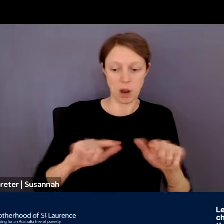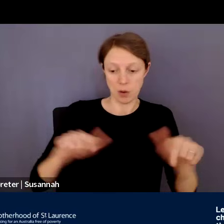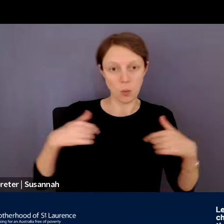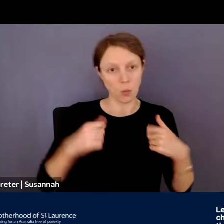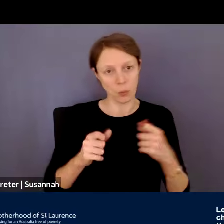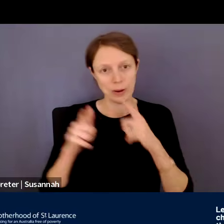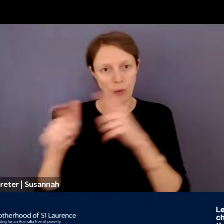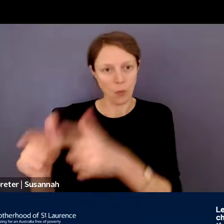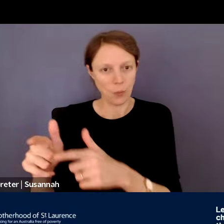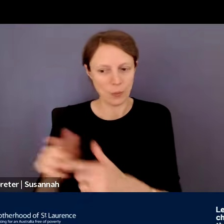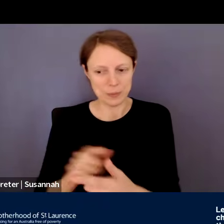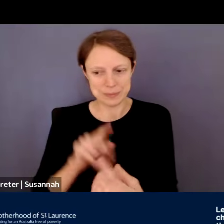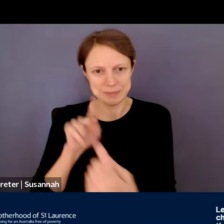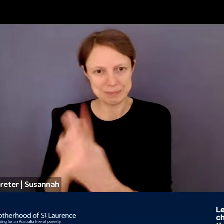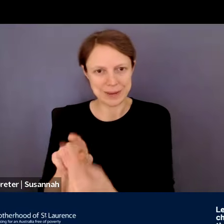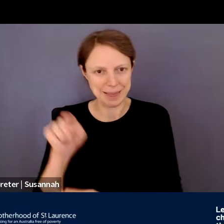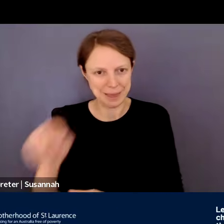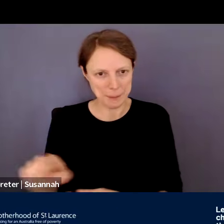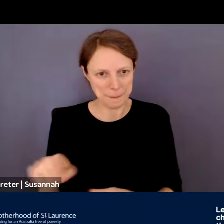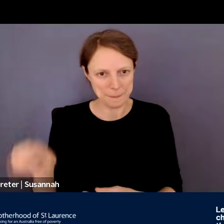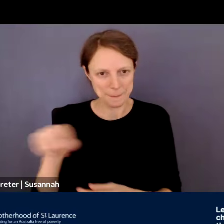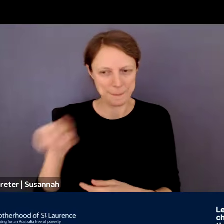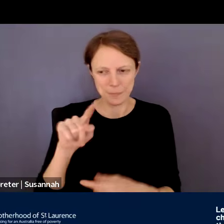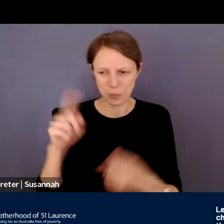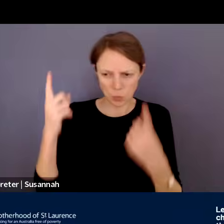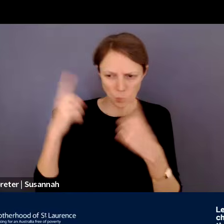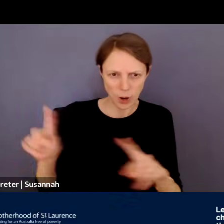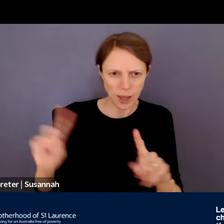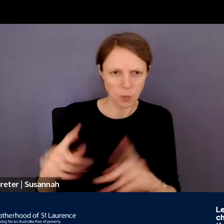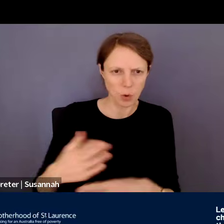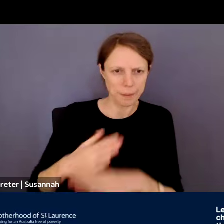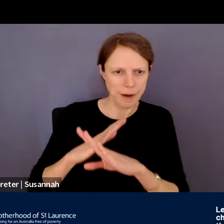would work for them and what are the barriers to being able to access early years services